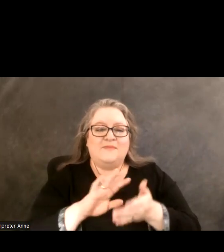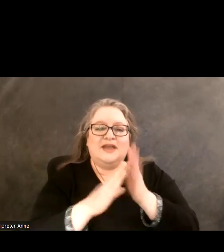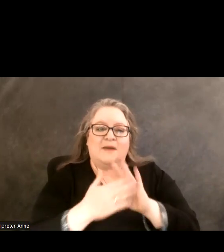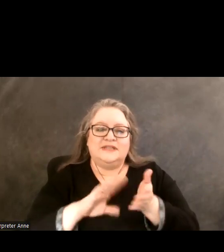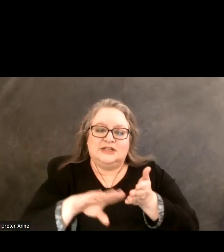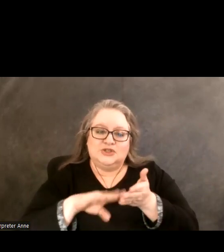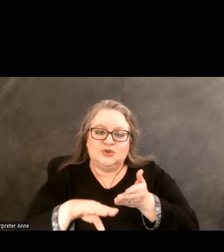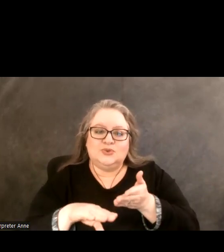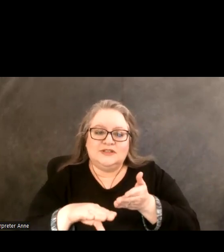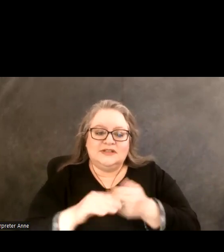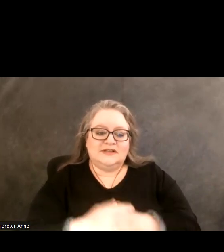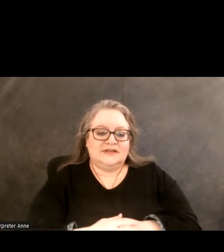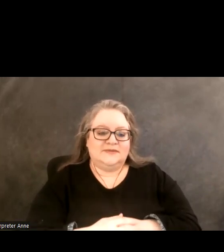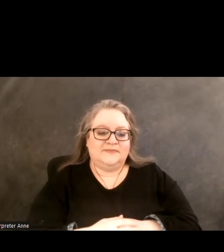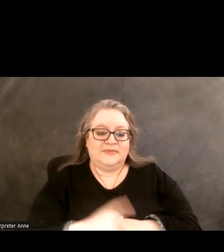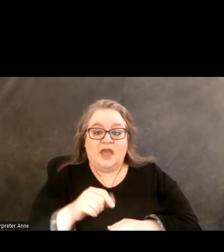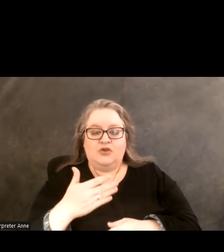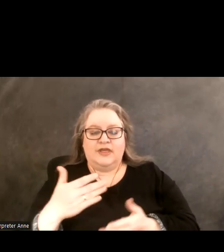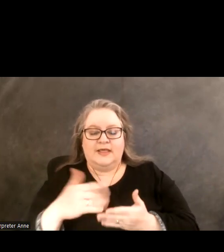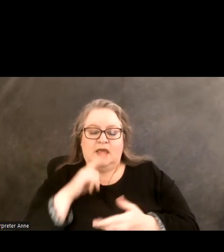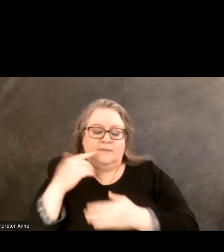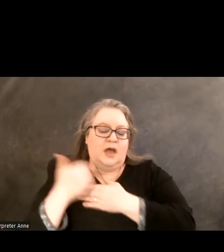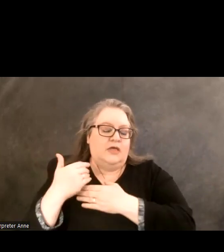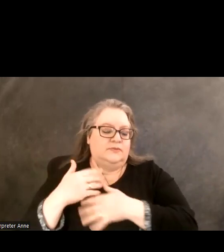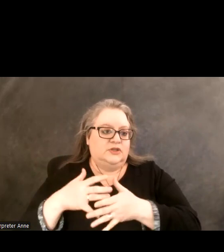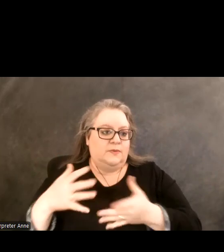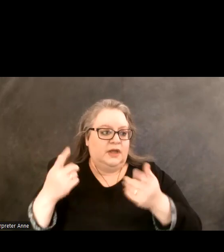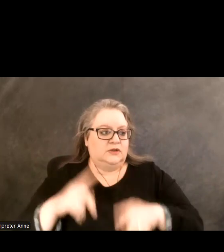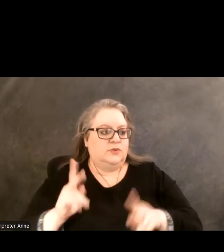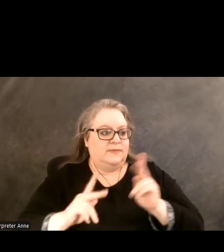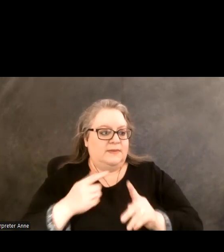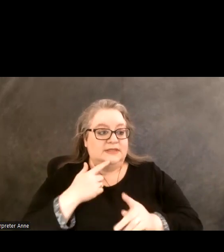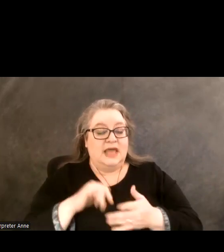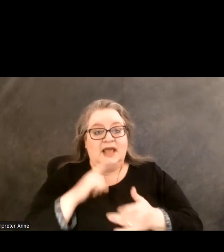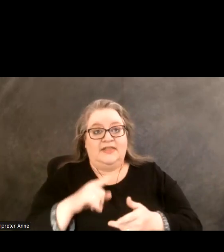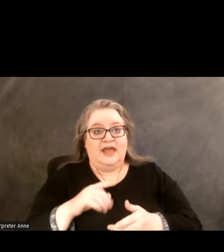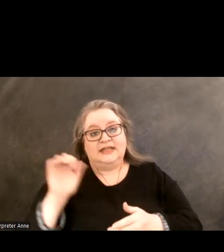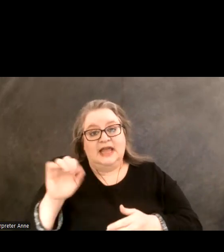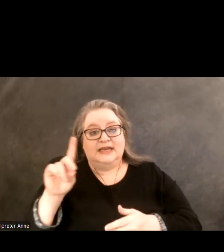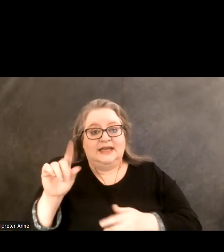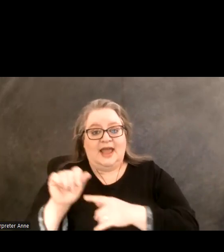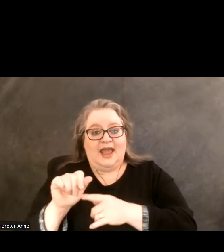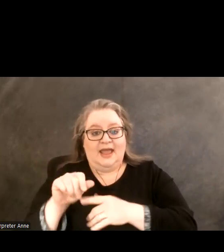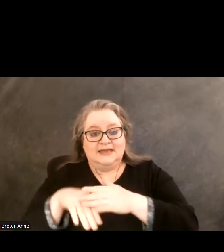other thing that just bothers me so much is when people say something is like ADA accessible. I'm like number